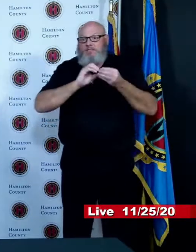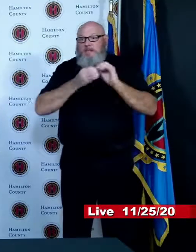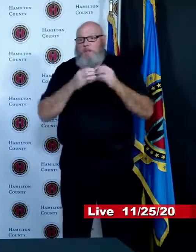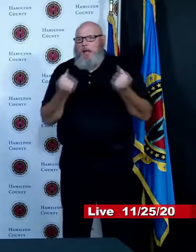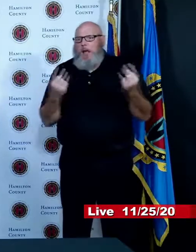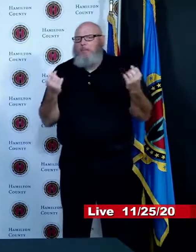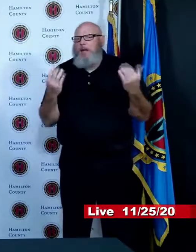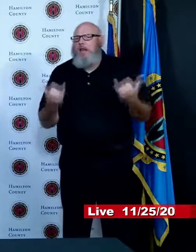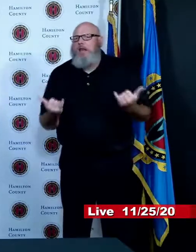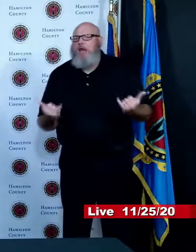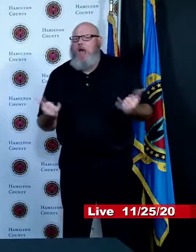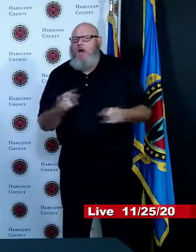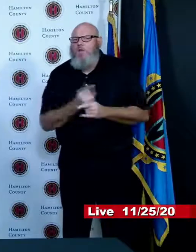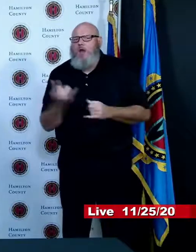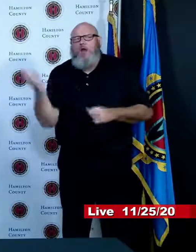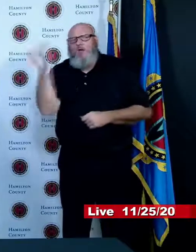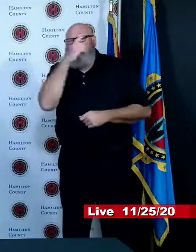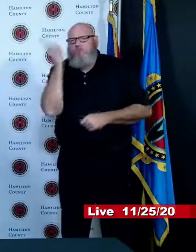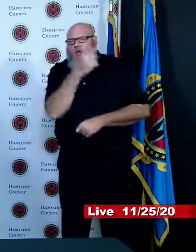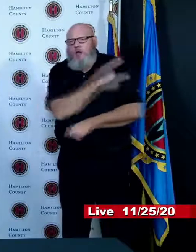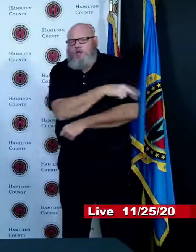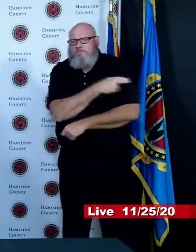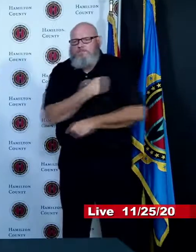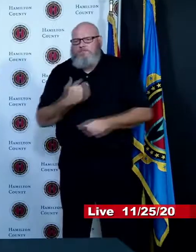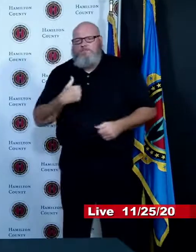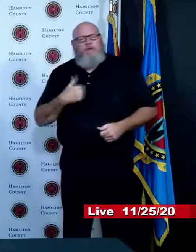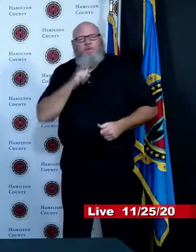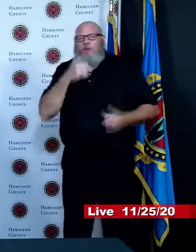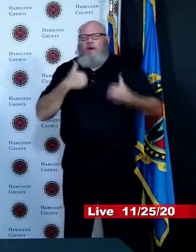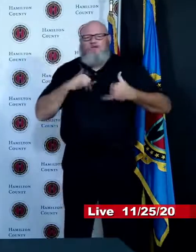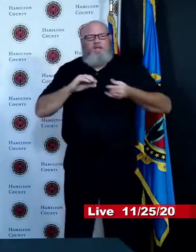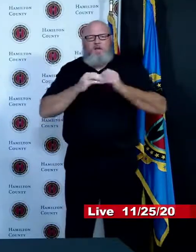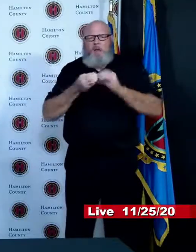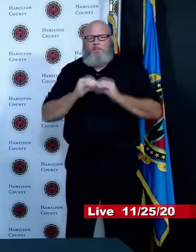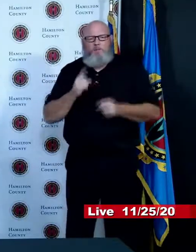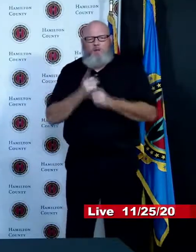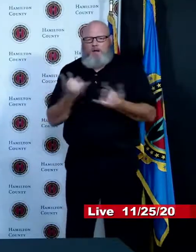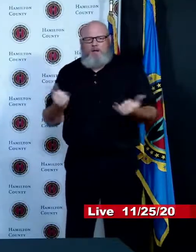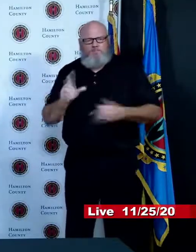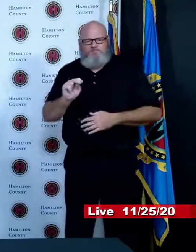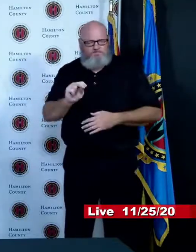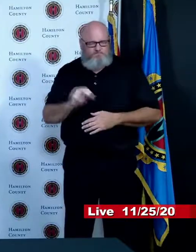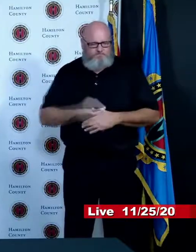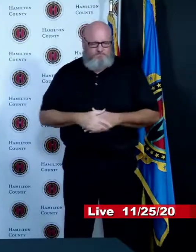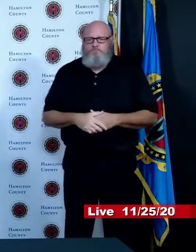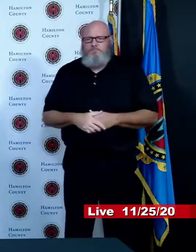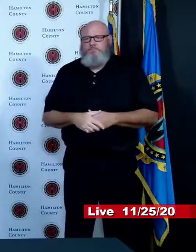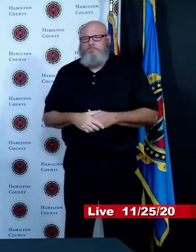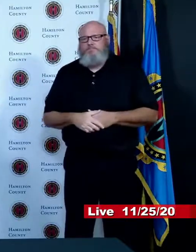we just heard Dr Rich say even though we're not at what a point where we need to go to those other